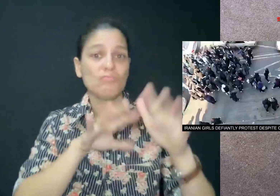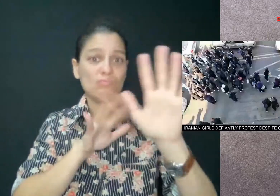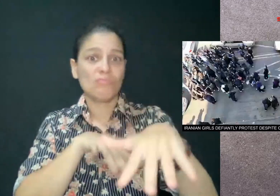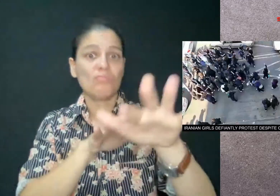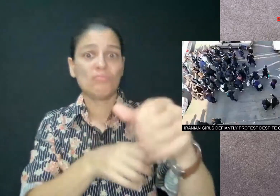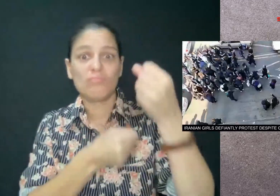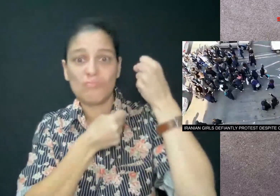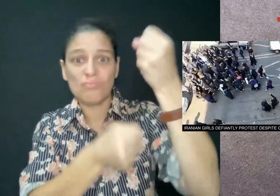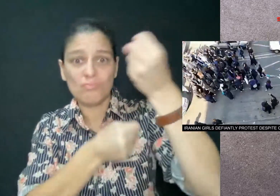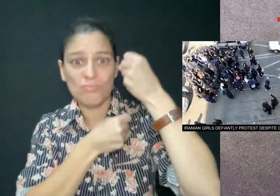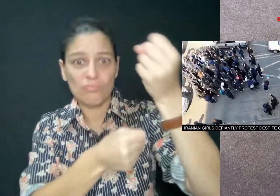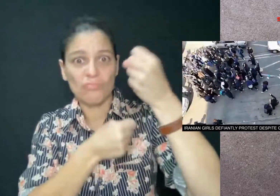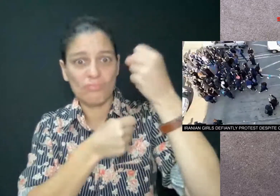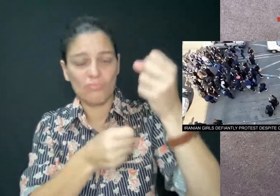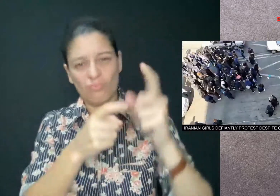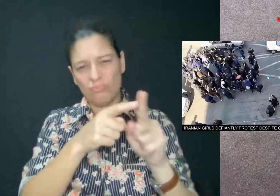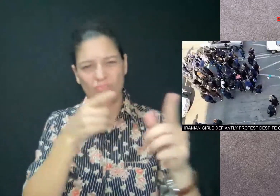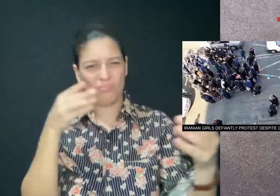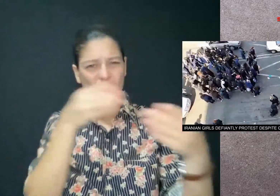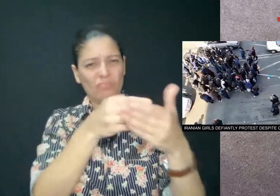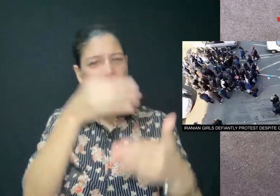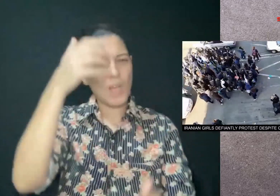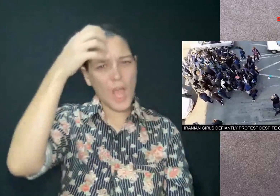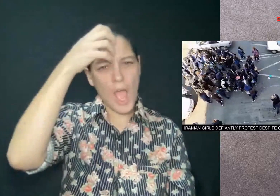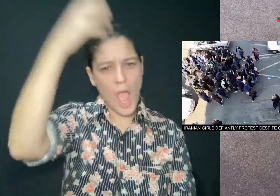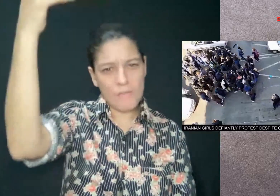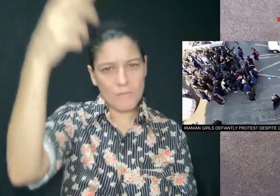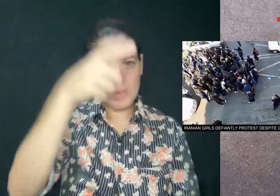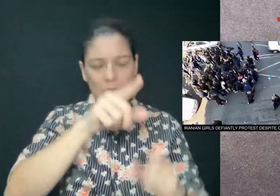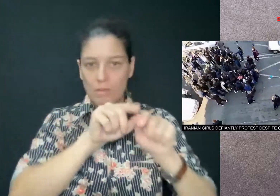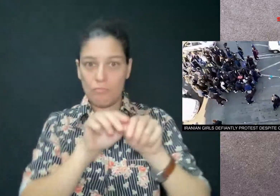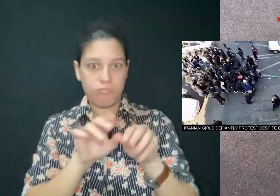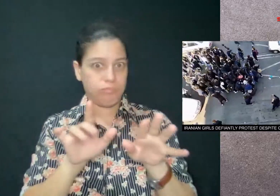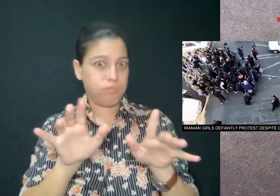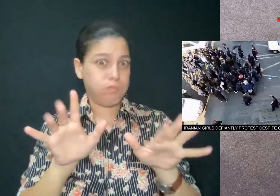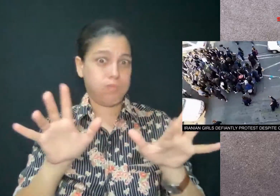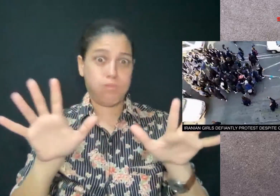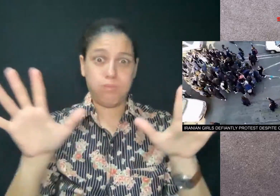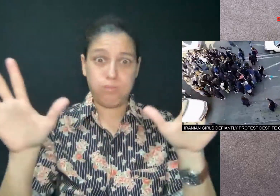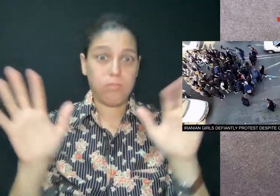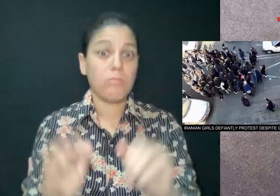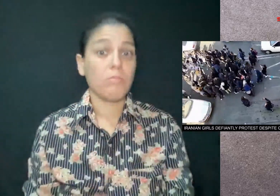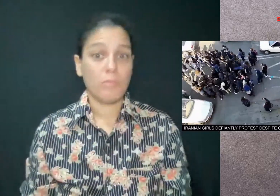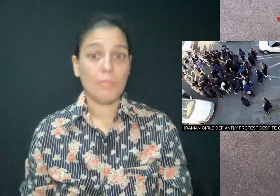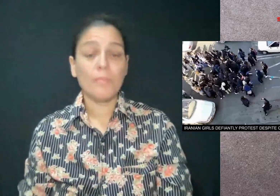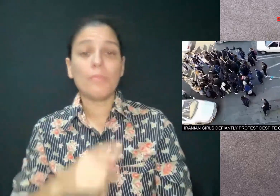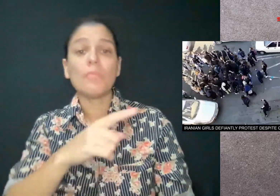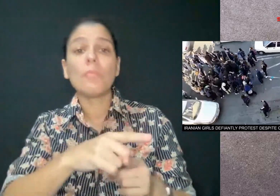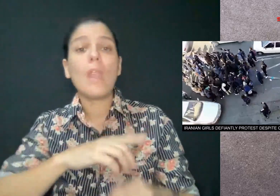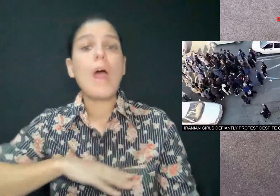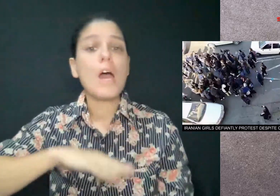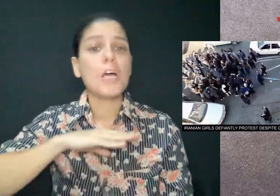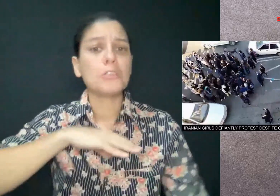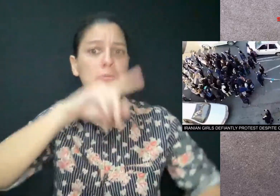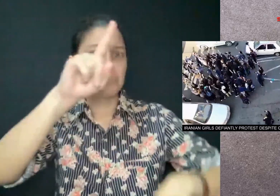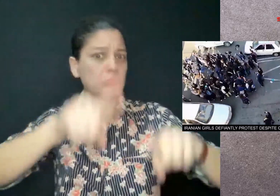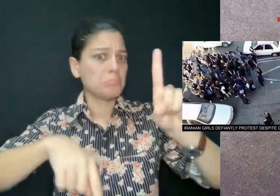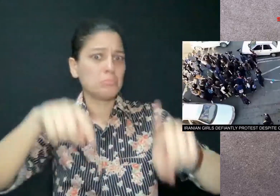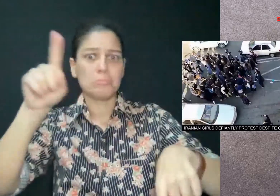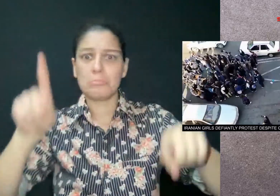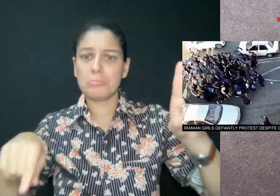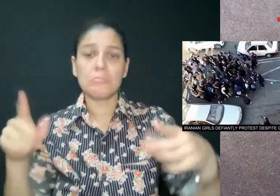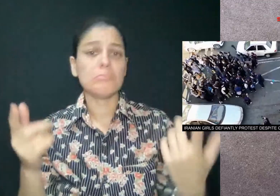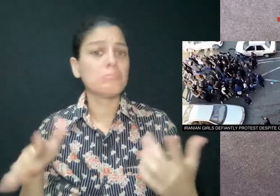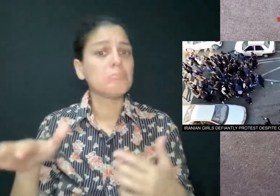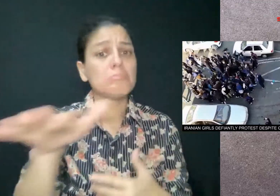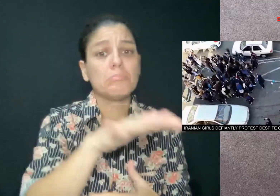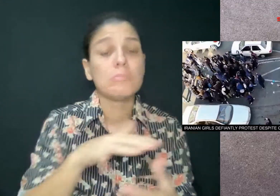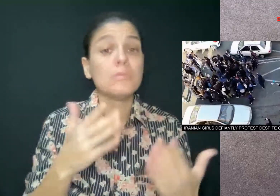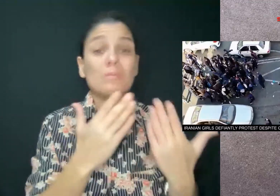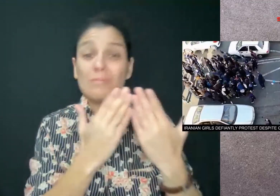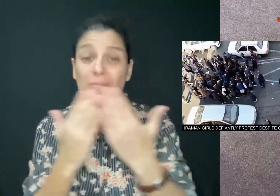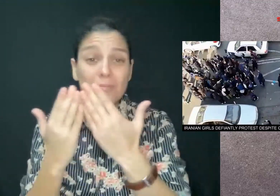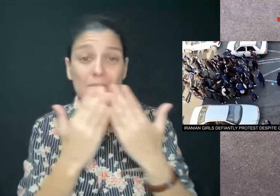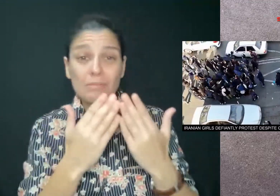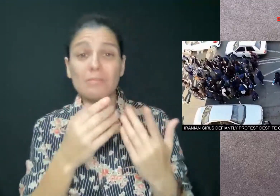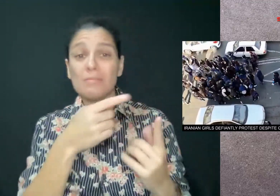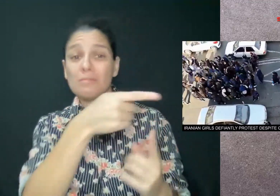antigovernment protests they range in age from students at a prominent university in